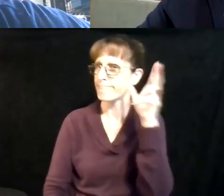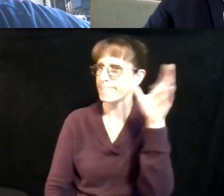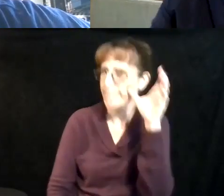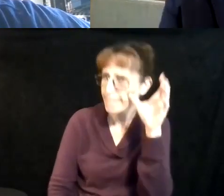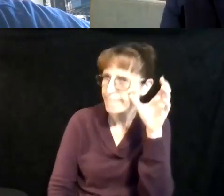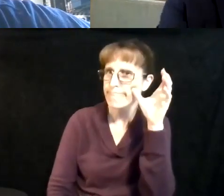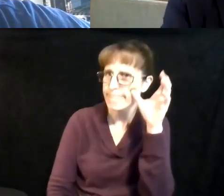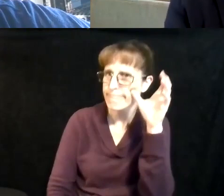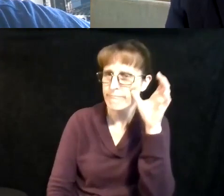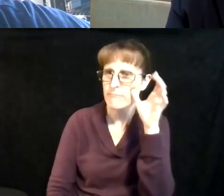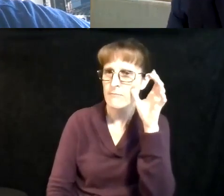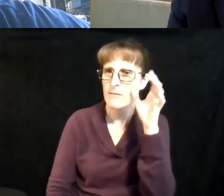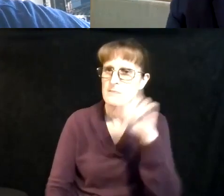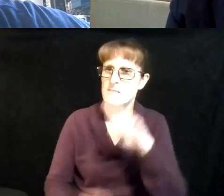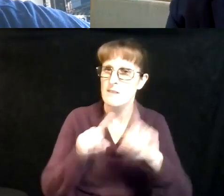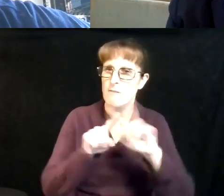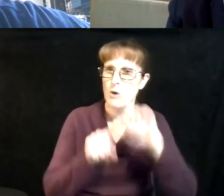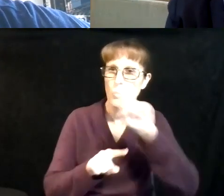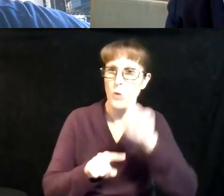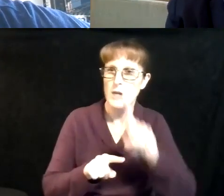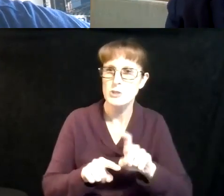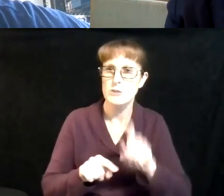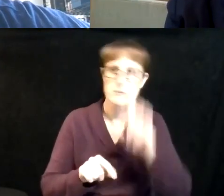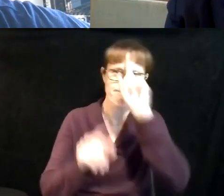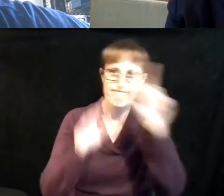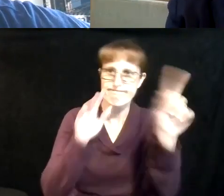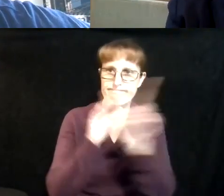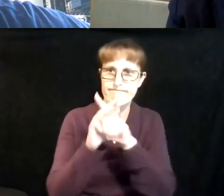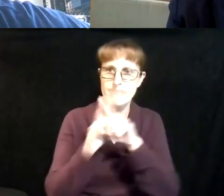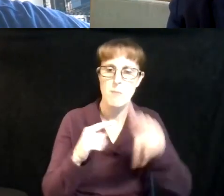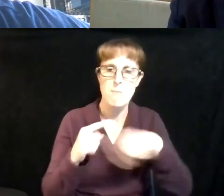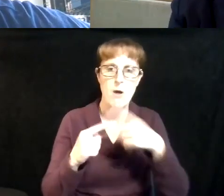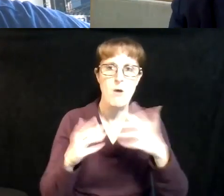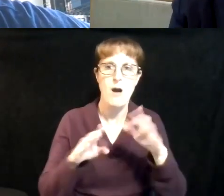behavior modification techniques, aversive and